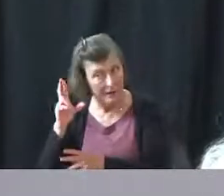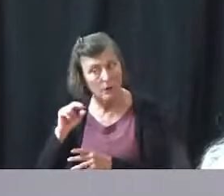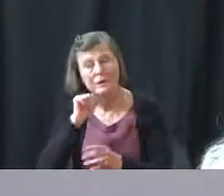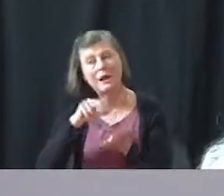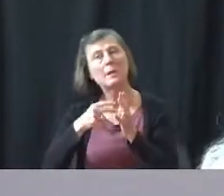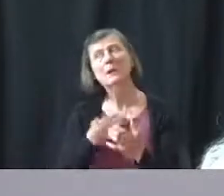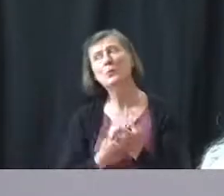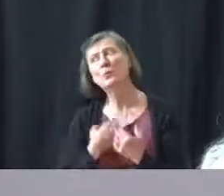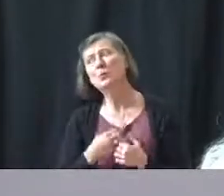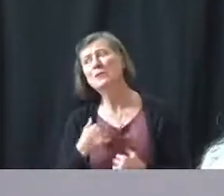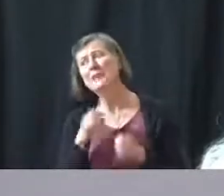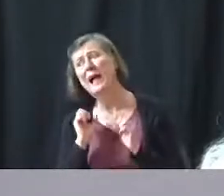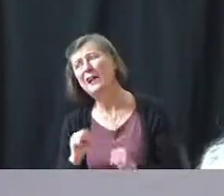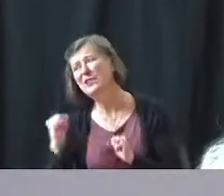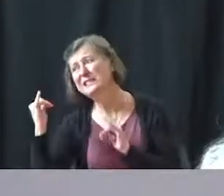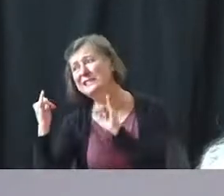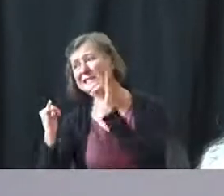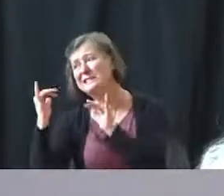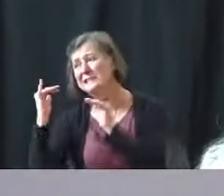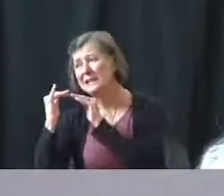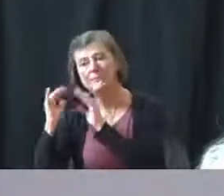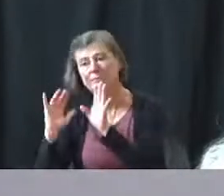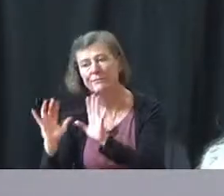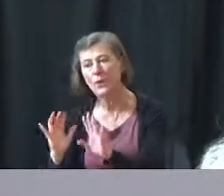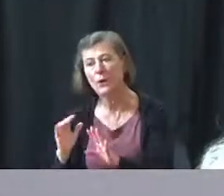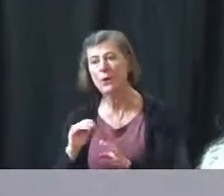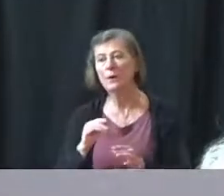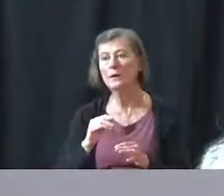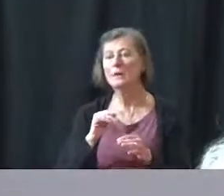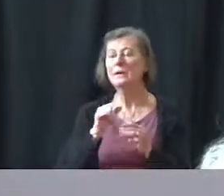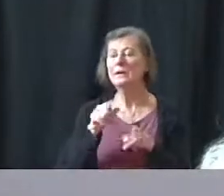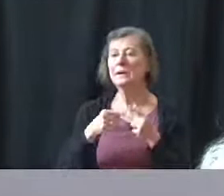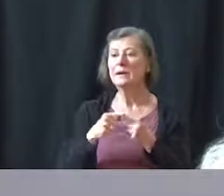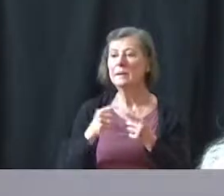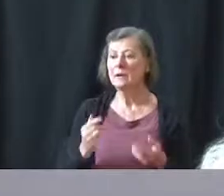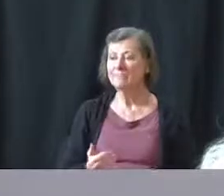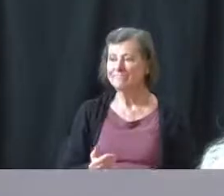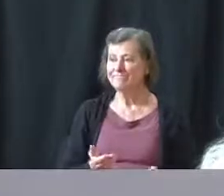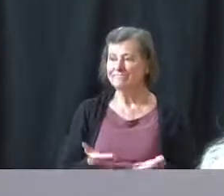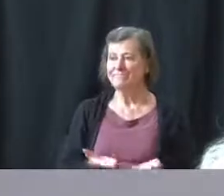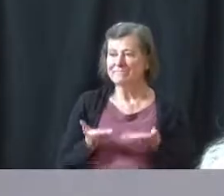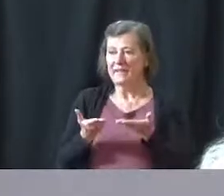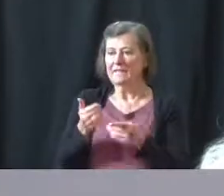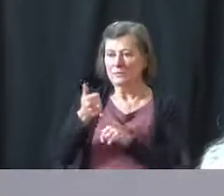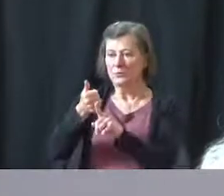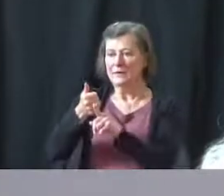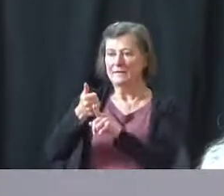It's about giving you a needed lift, which we all need from time to time.